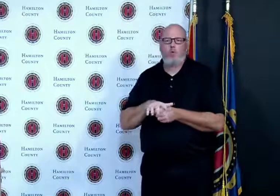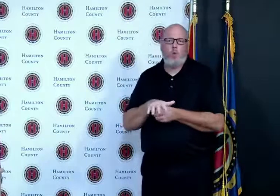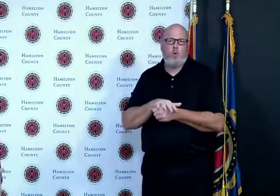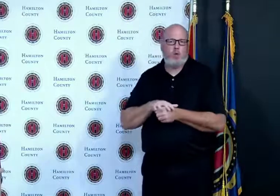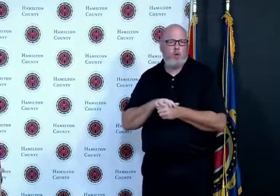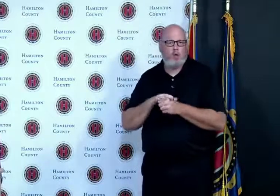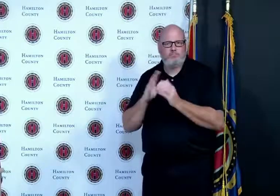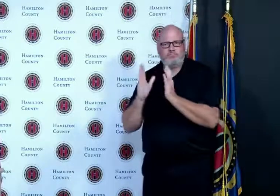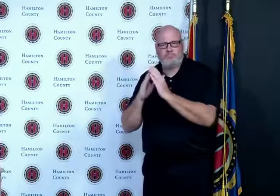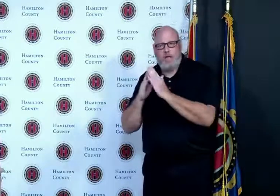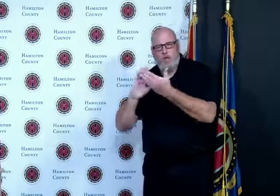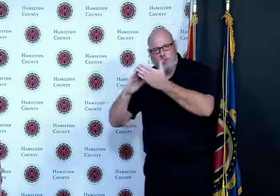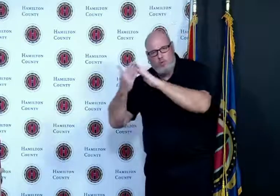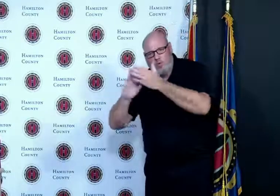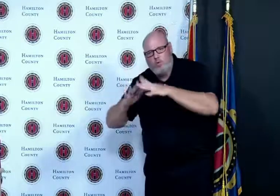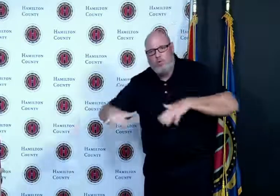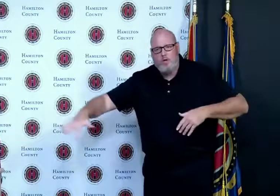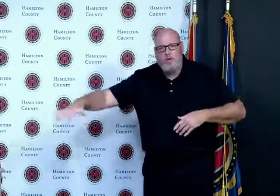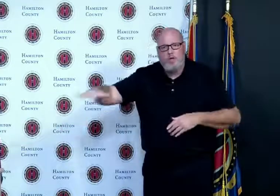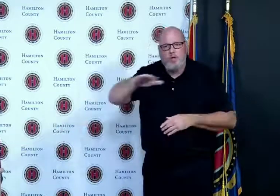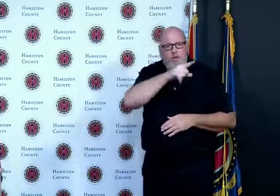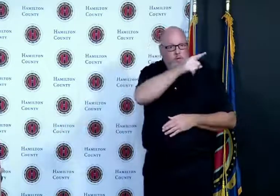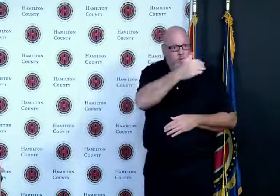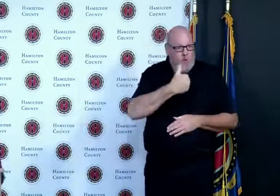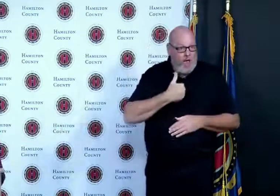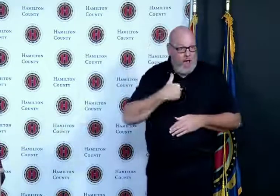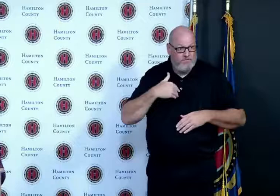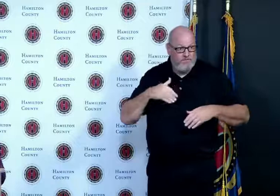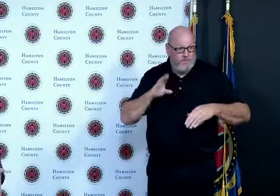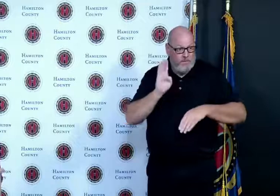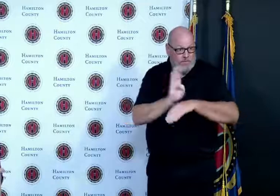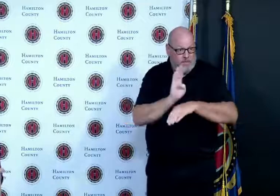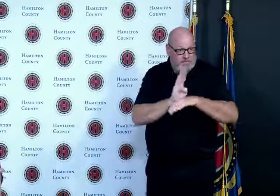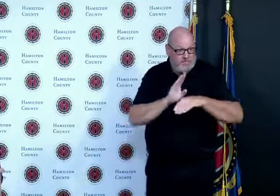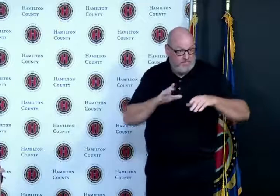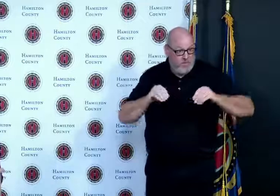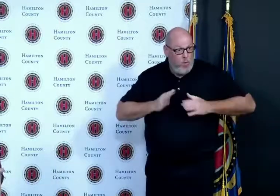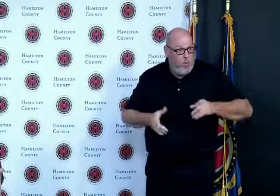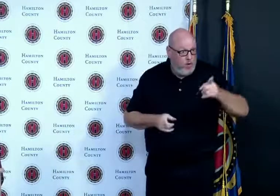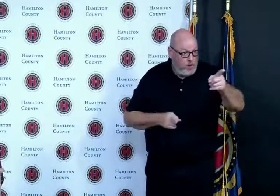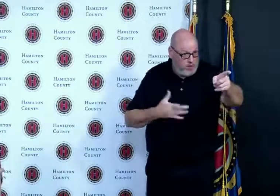have a site do you have a business owner do you have an assisted living facility where we could